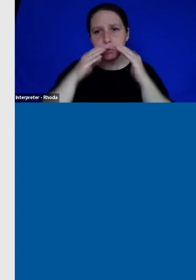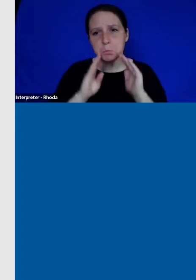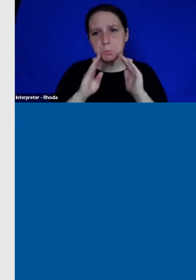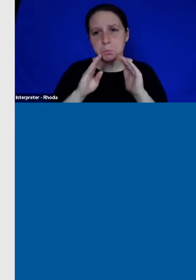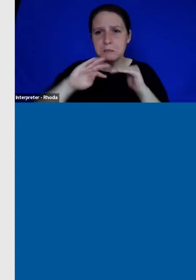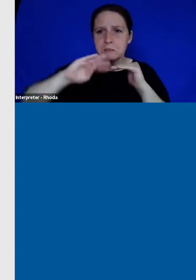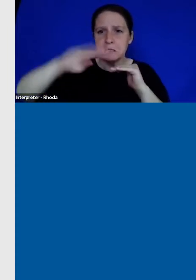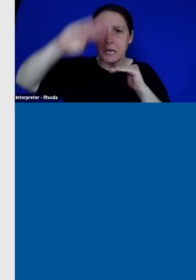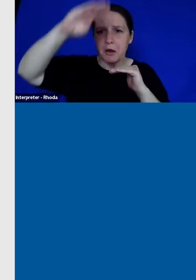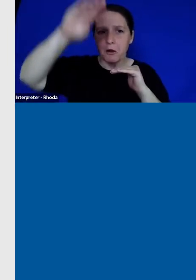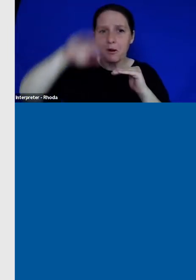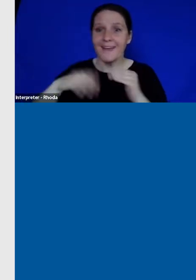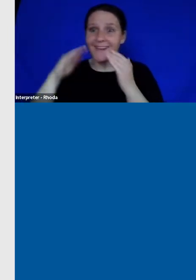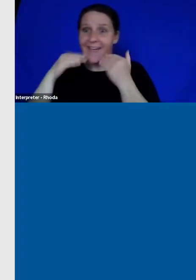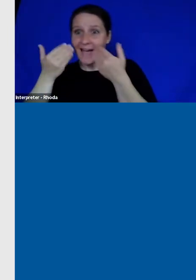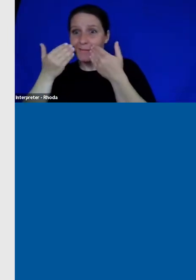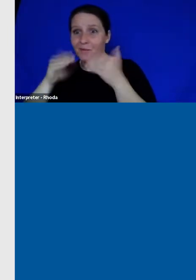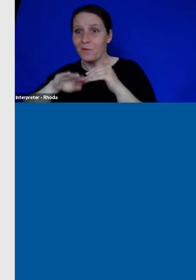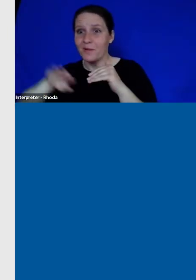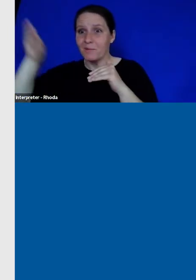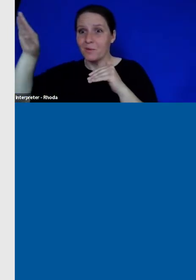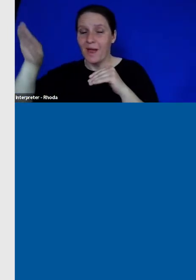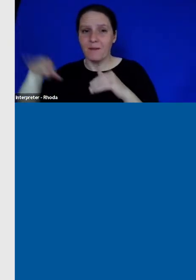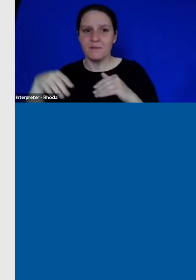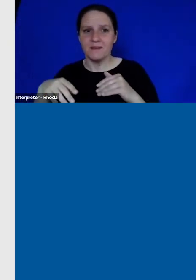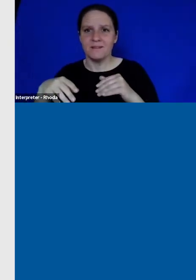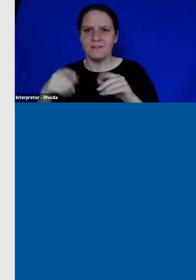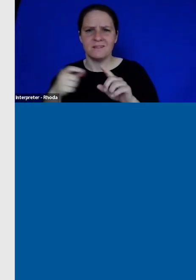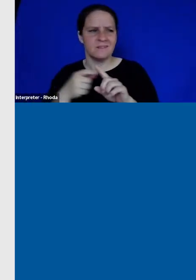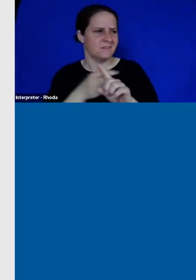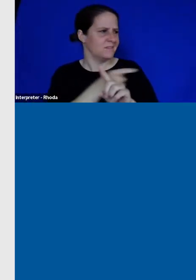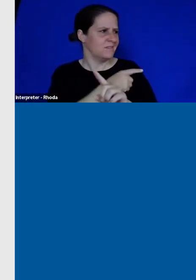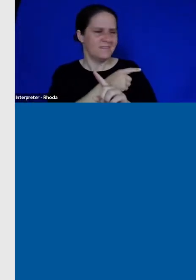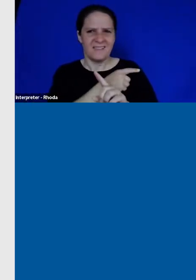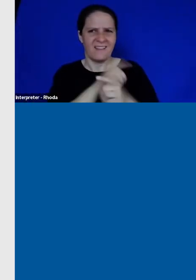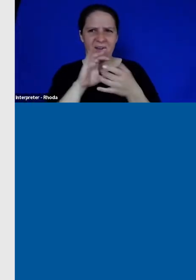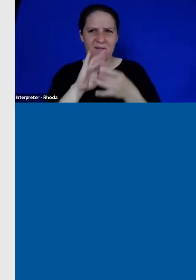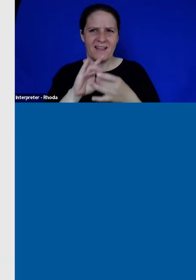rolling up a ramp. I don't know what that has to do with social media accessibility, but you know,